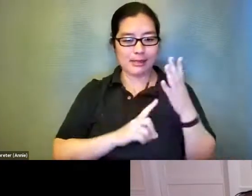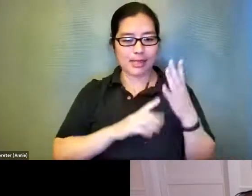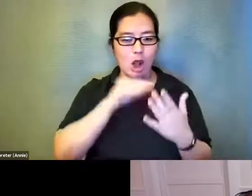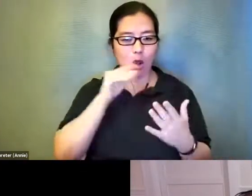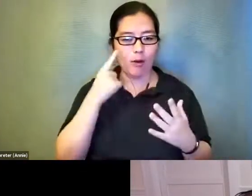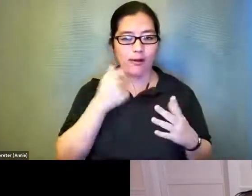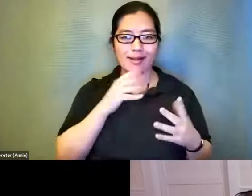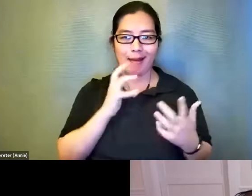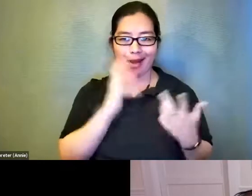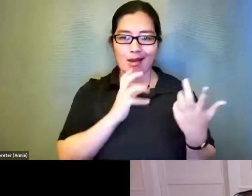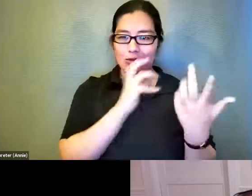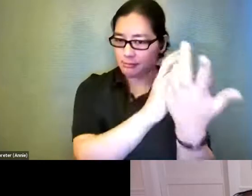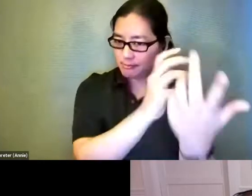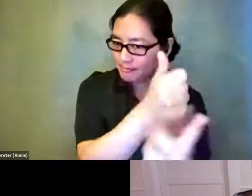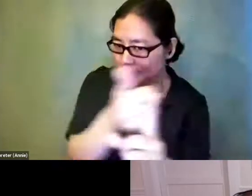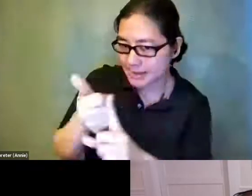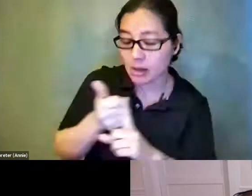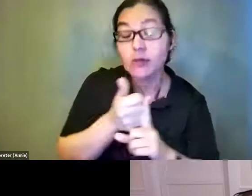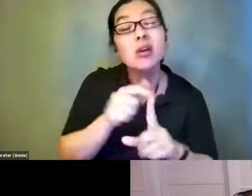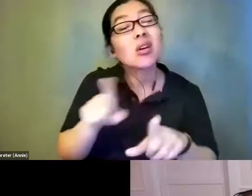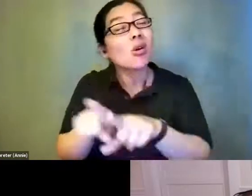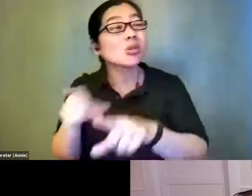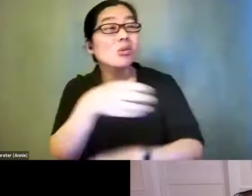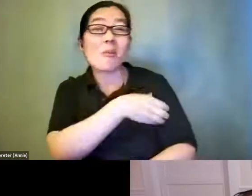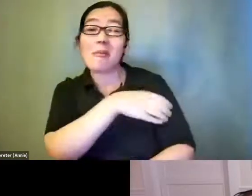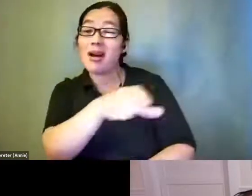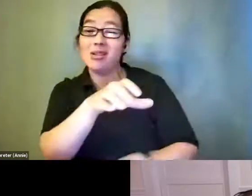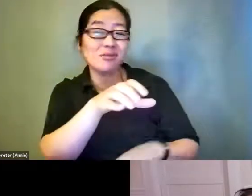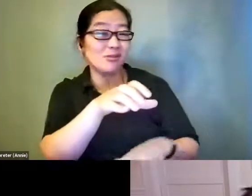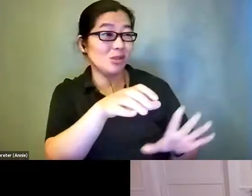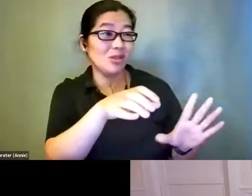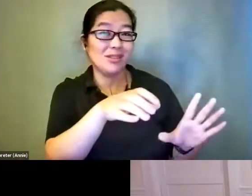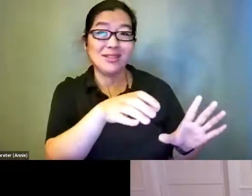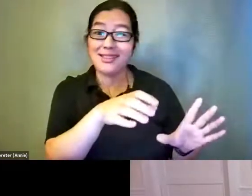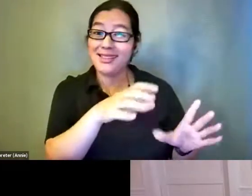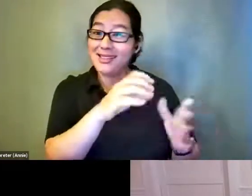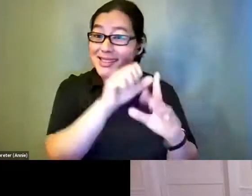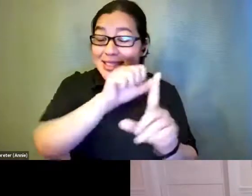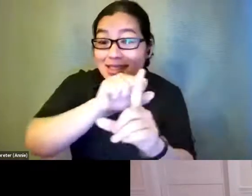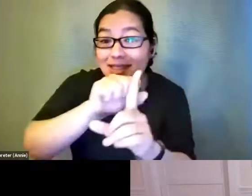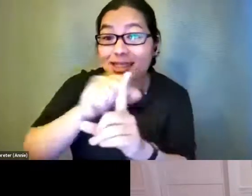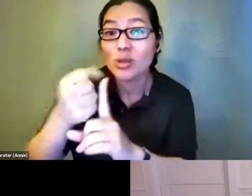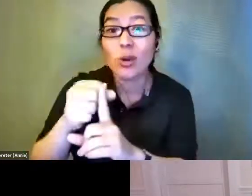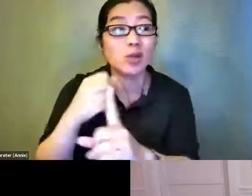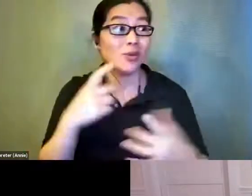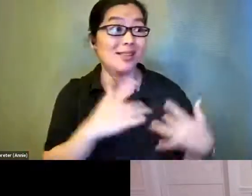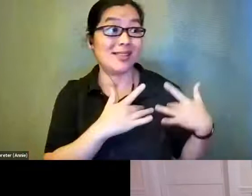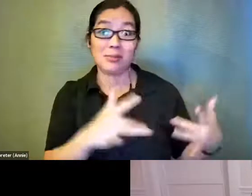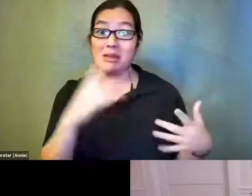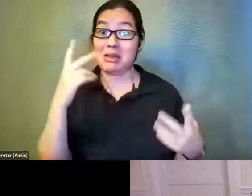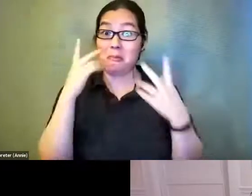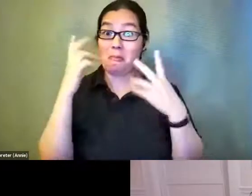empowered situation in classroom communities where typically our blind and low vision students are disempowered.